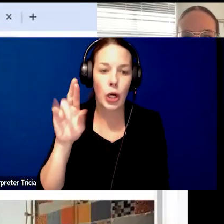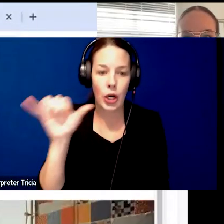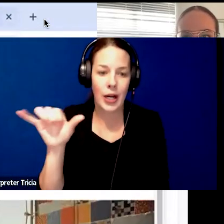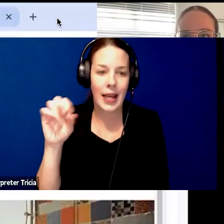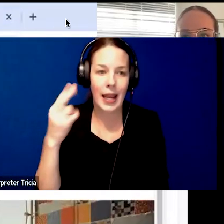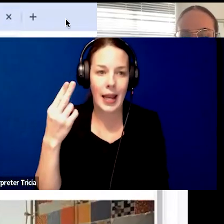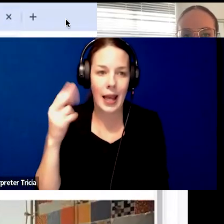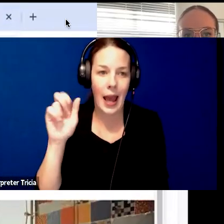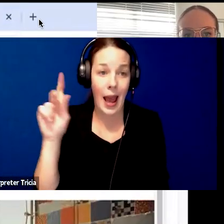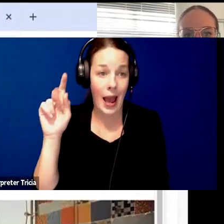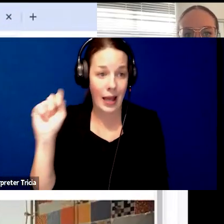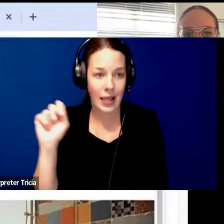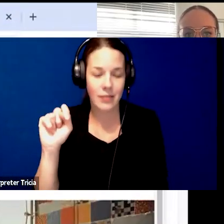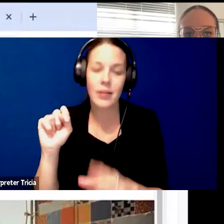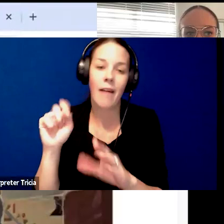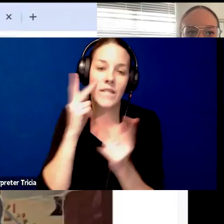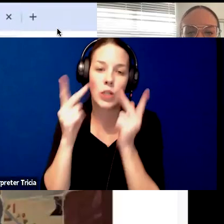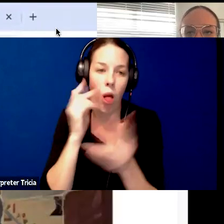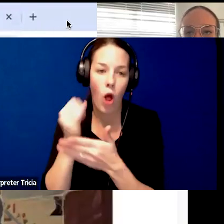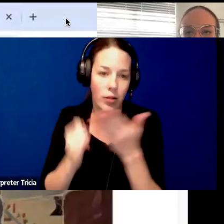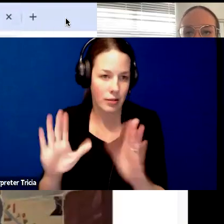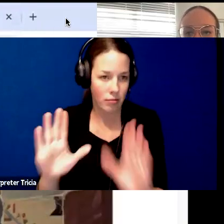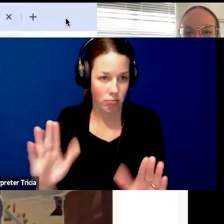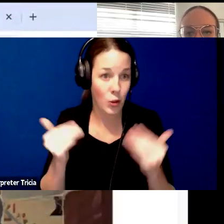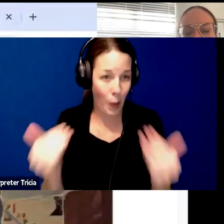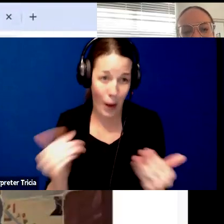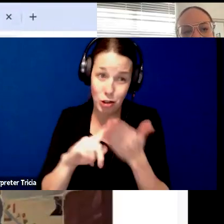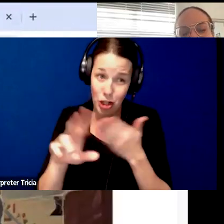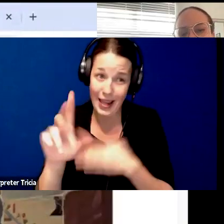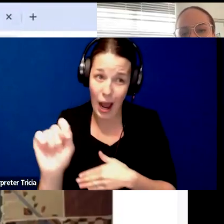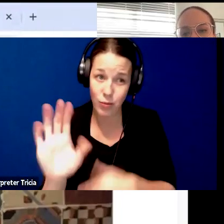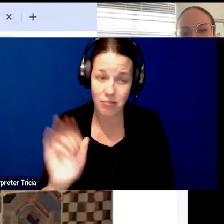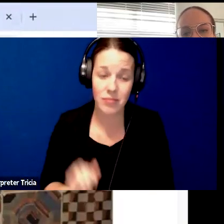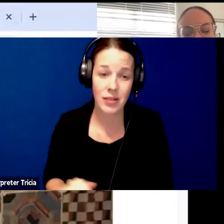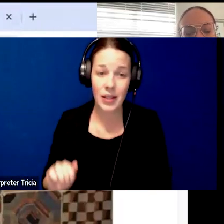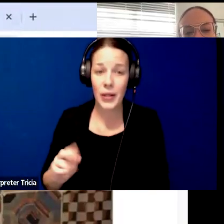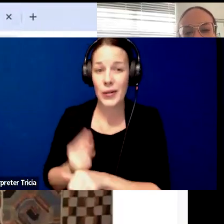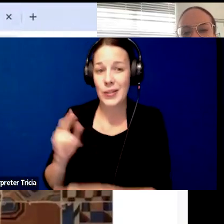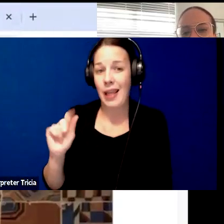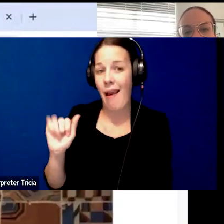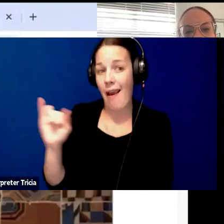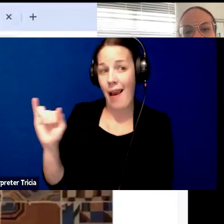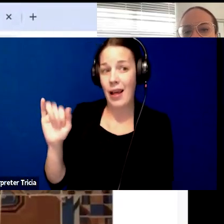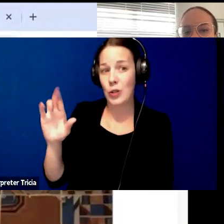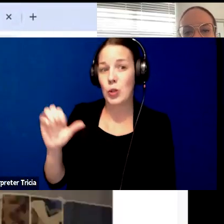I definitely recommend that people check him out. But yeah, he uses AI to reimagine worlds.